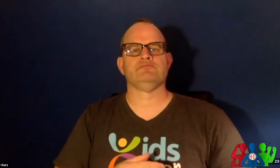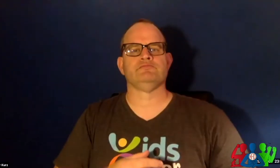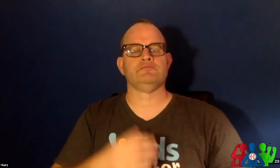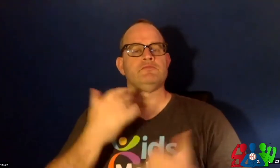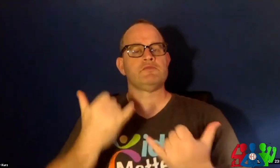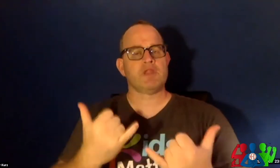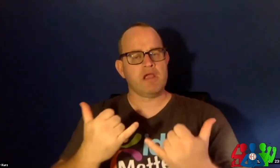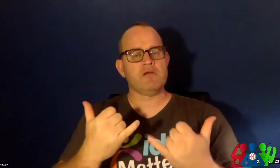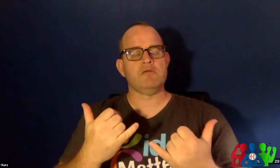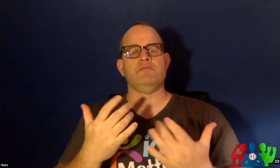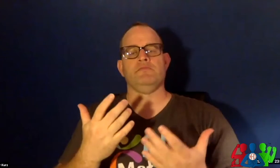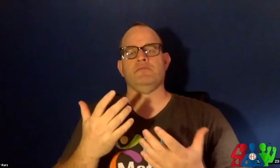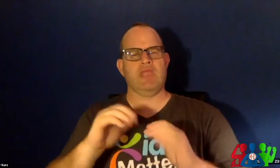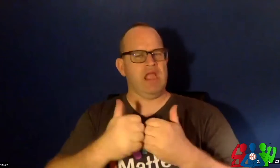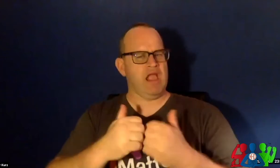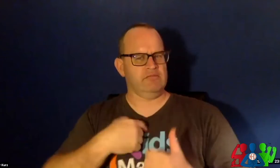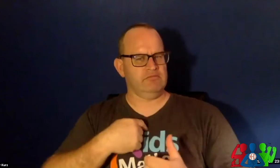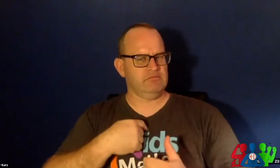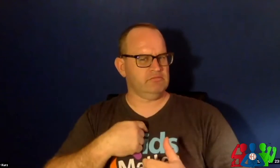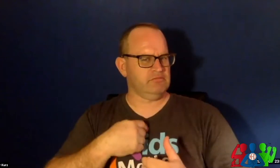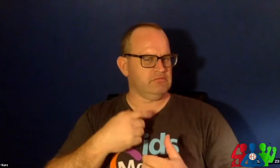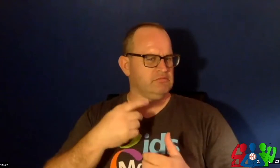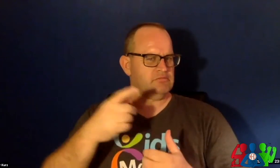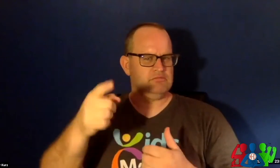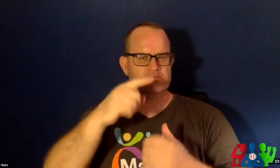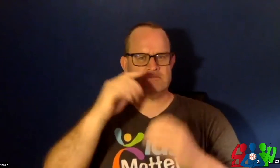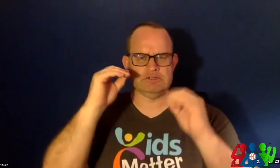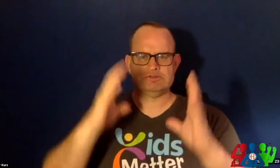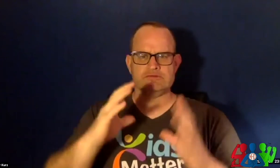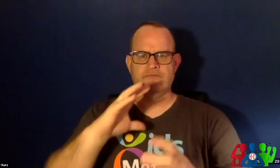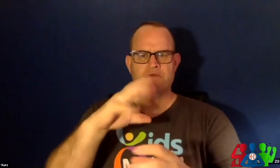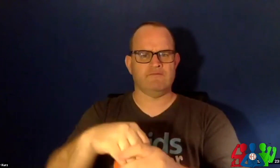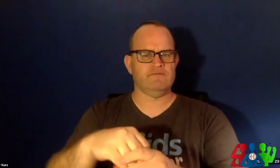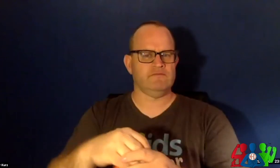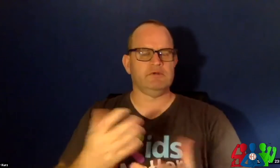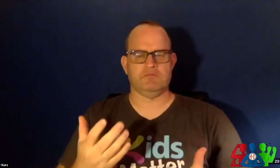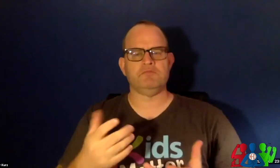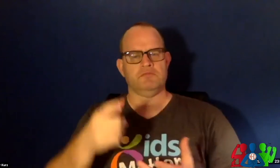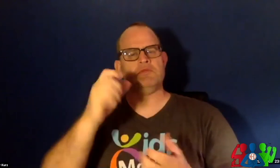a website. That's the same concept we're using here.